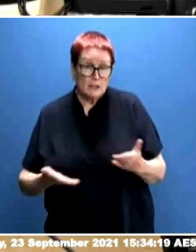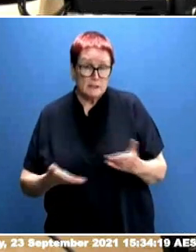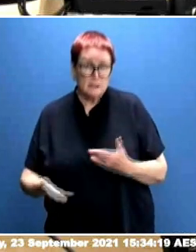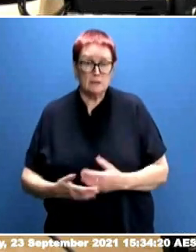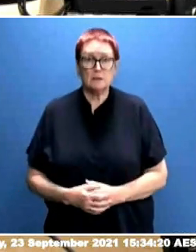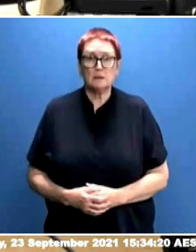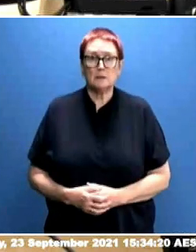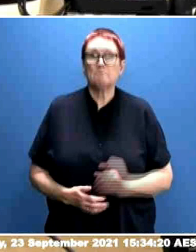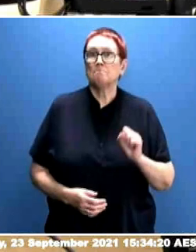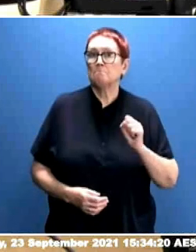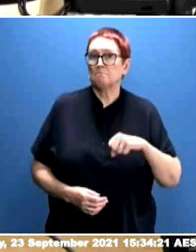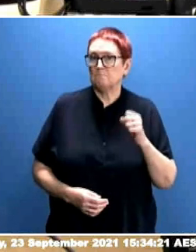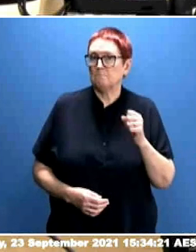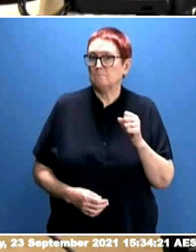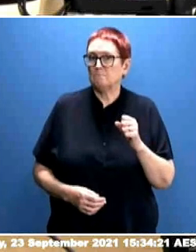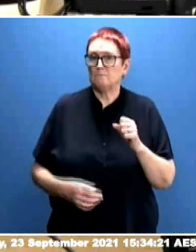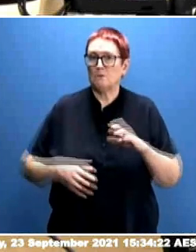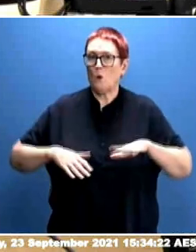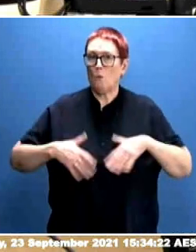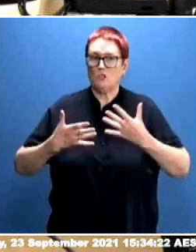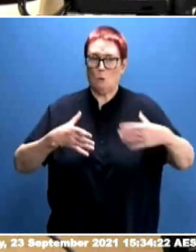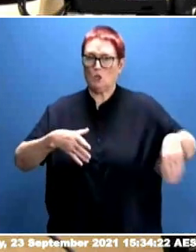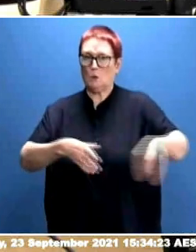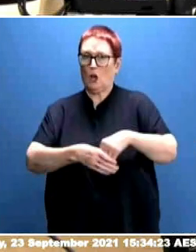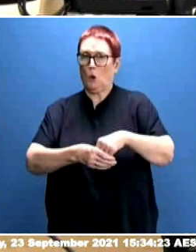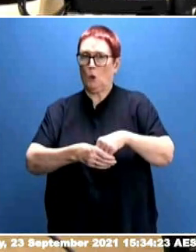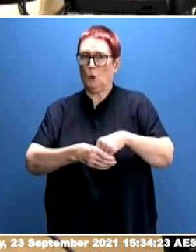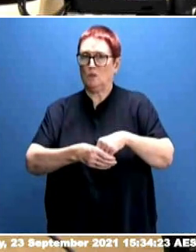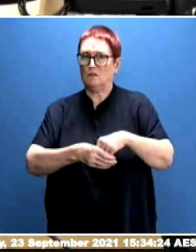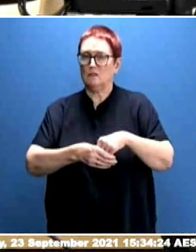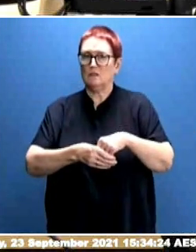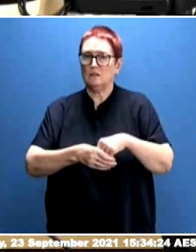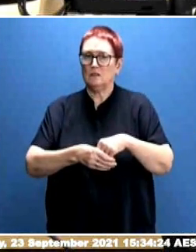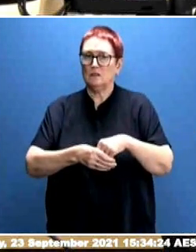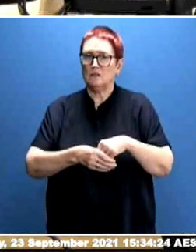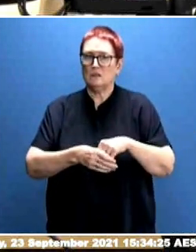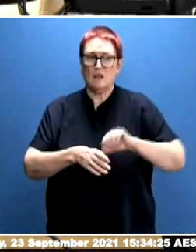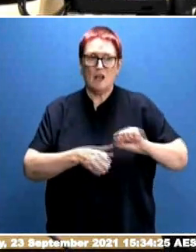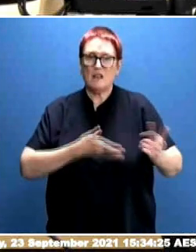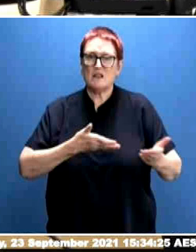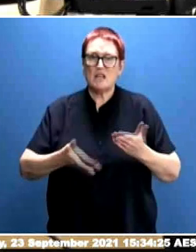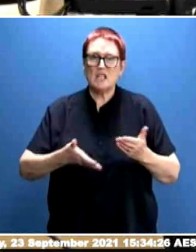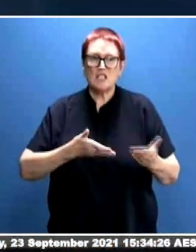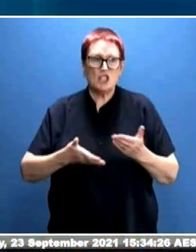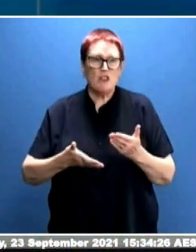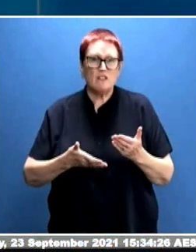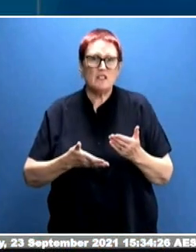Yes, we have no intention of incorporating that as an extension of what they provide in detention to the Safe Care House.